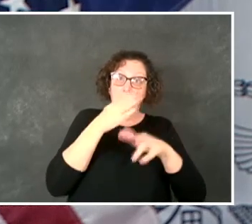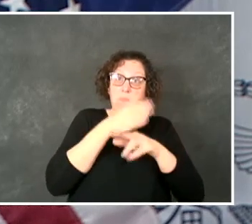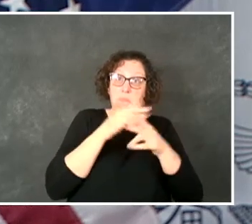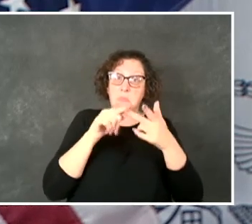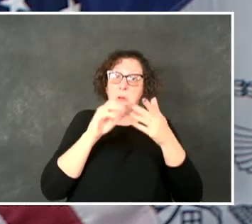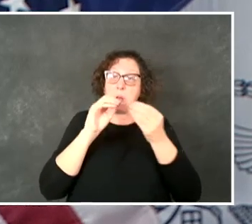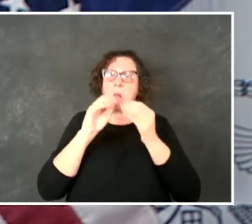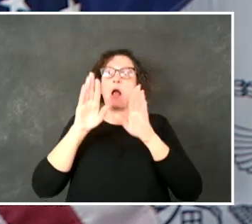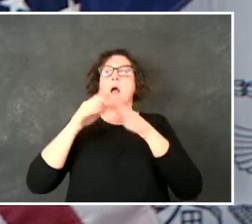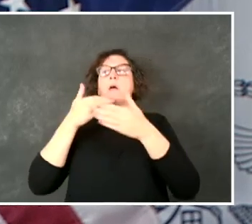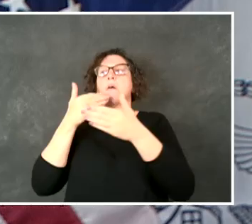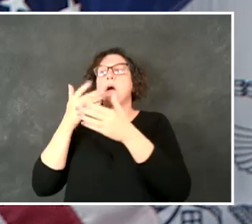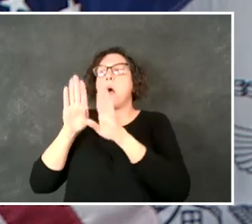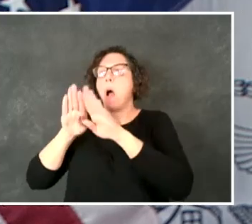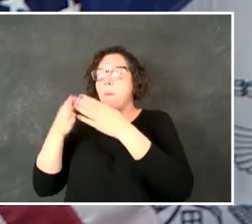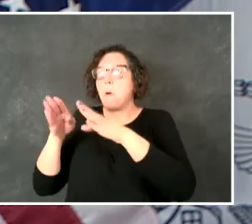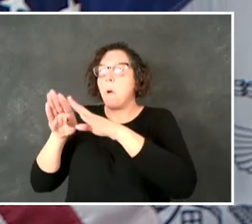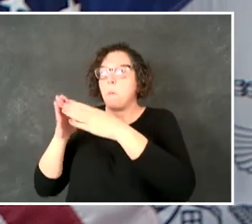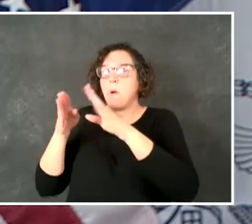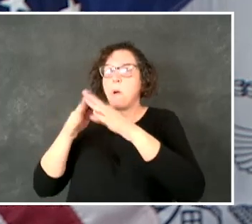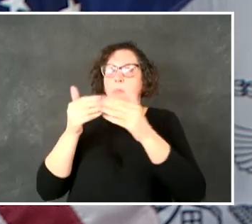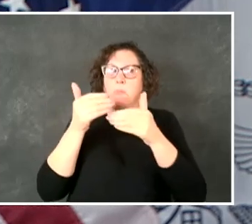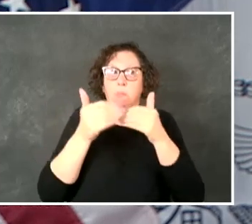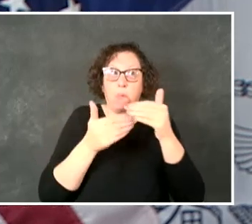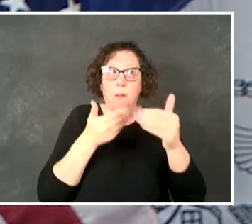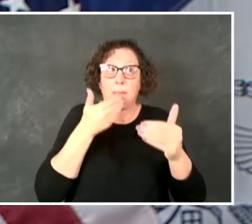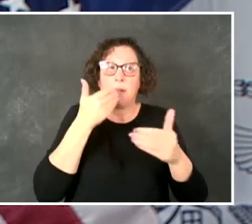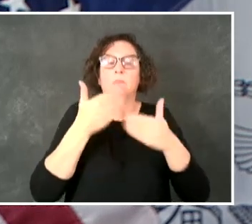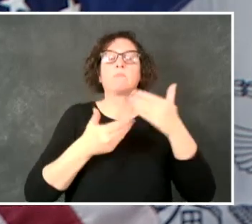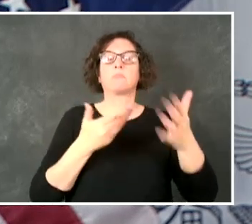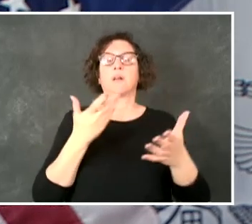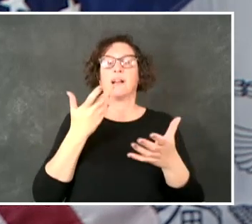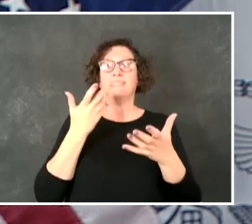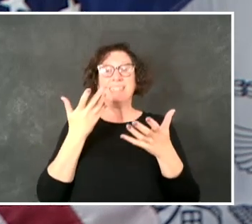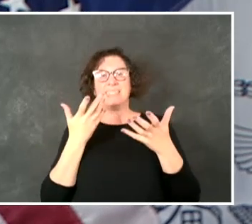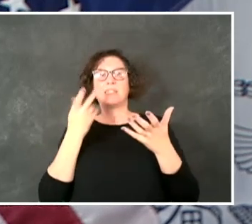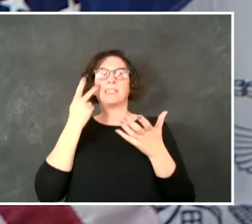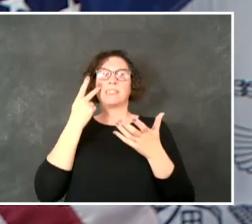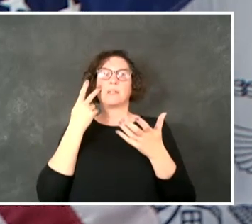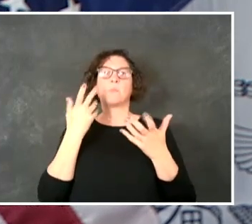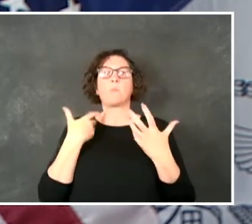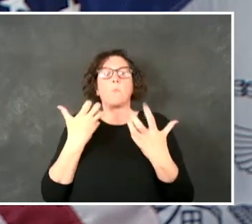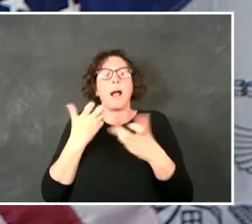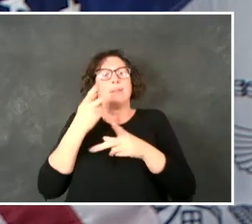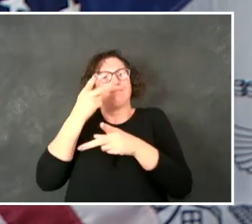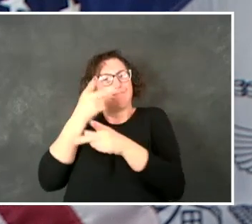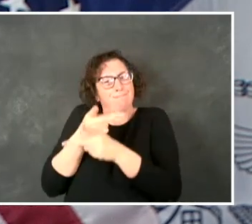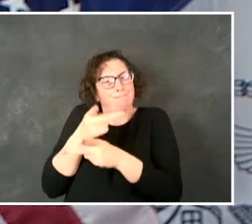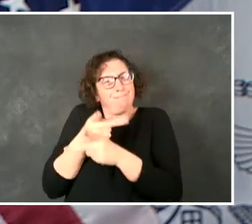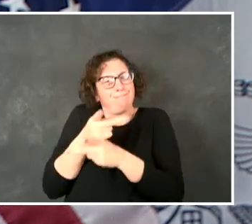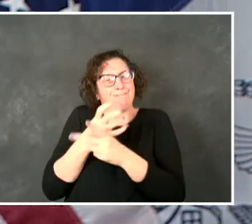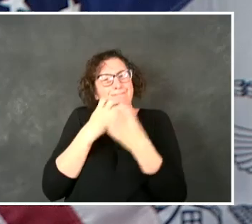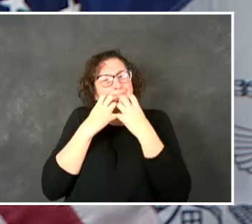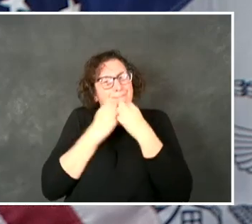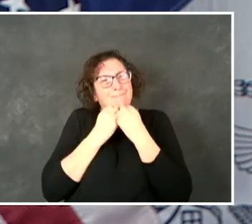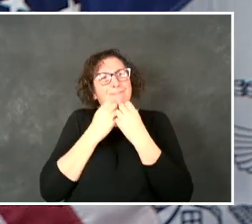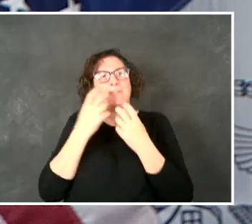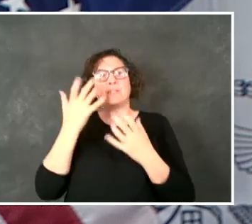UNDERSTAND INDICATORS. THE GETTING IT RIGHT, BEING